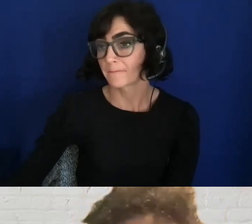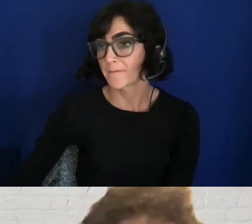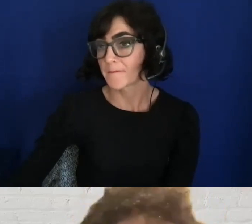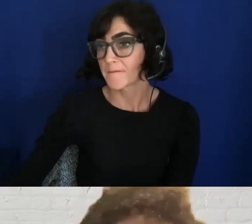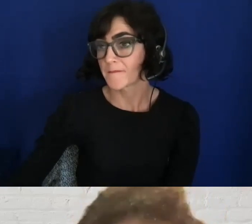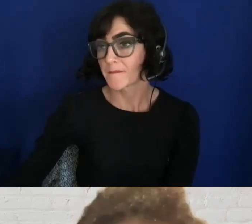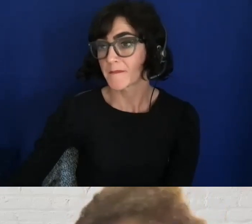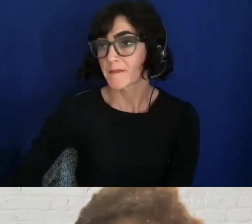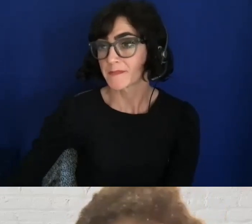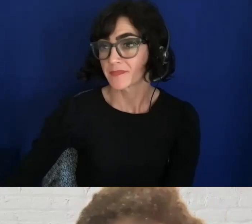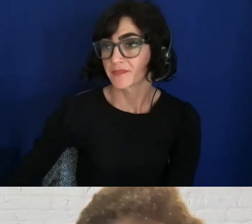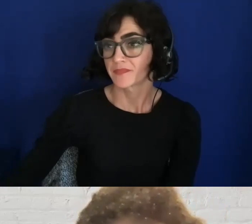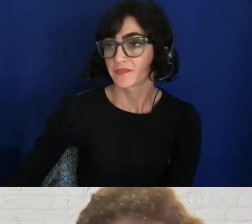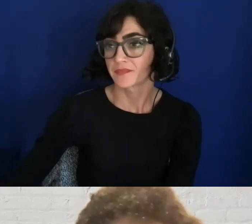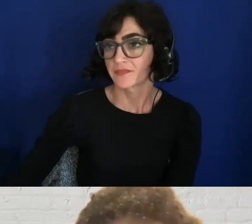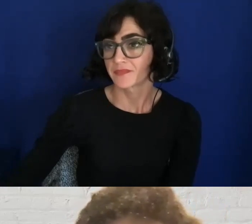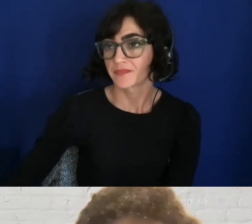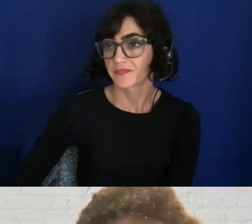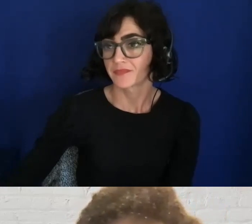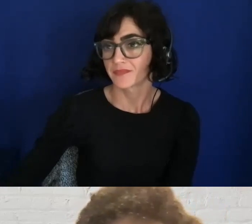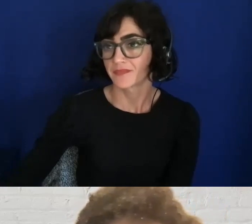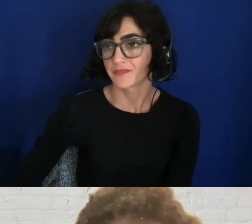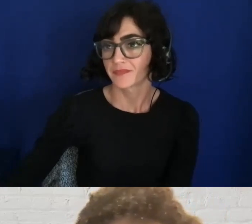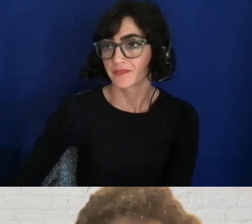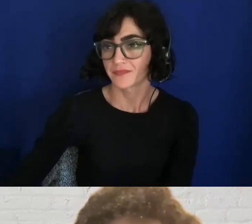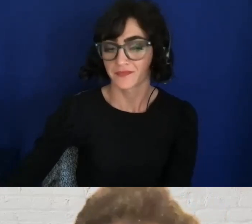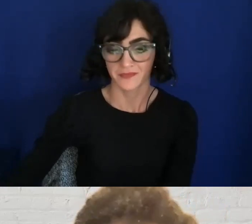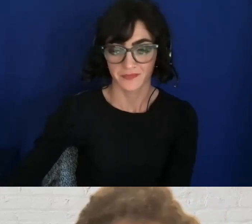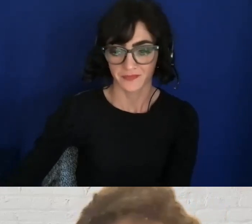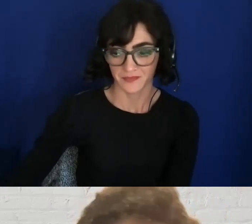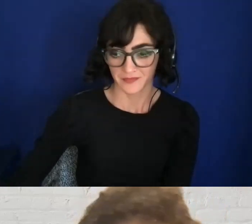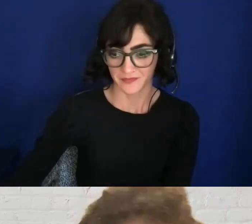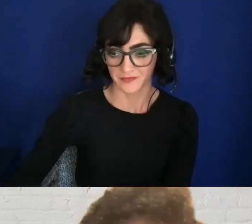(Jamie) thanks Gabriella so I'm gonna share my screen again